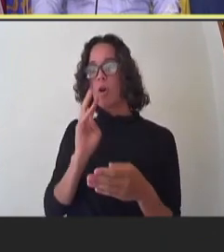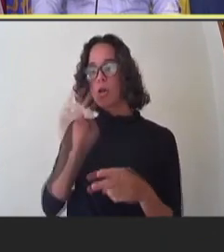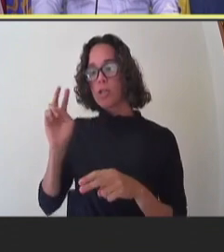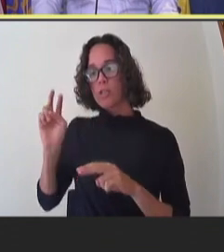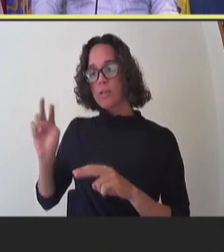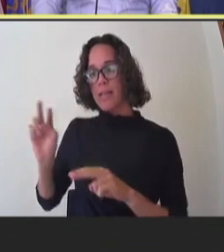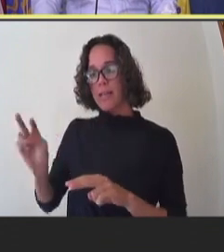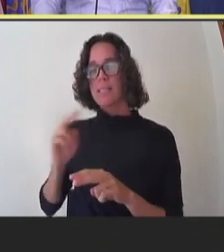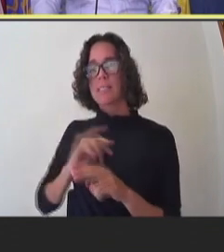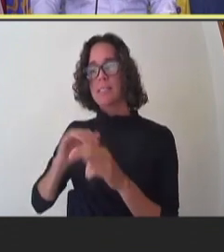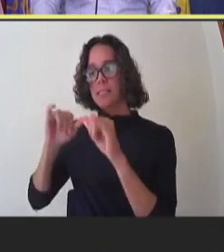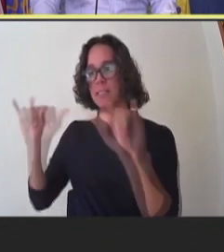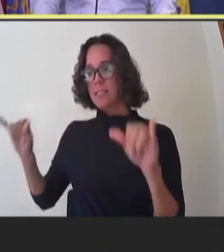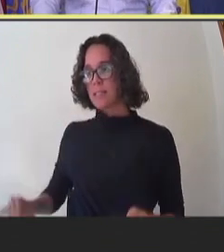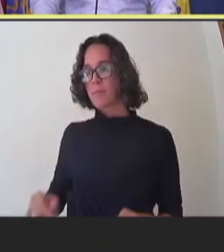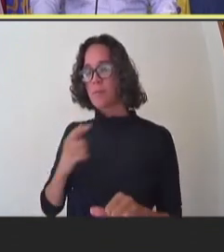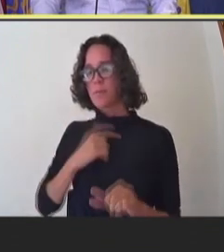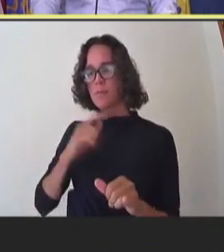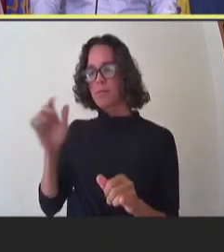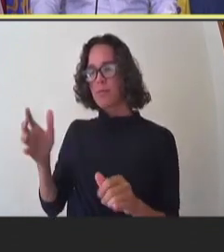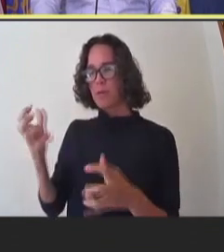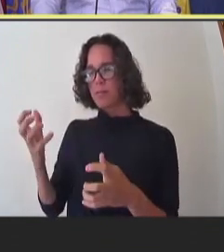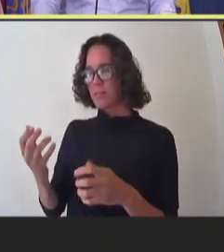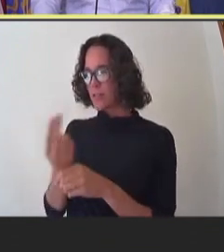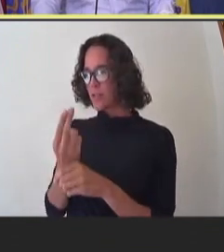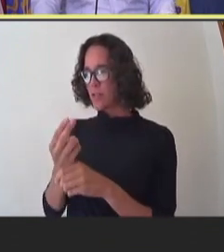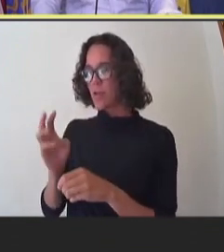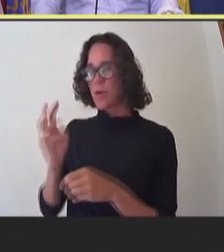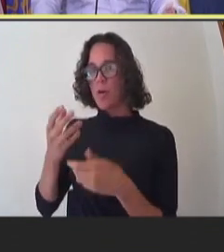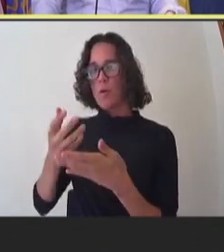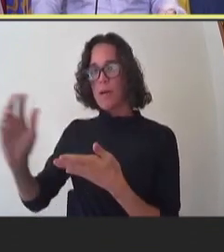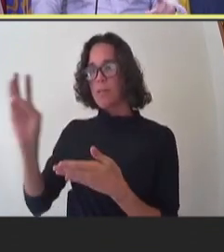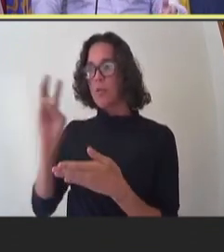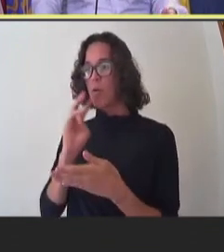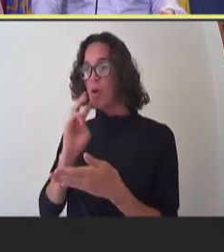help us improve the quality of our forecasts. Wastewater data can be collected and processed